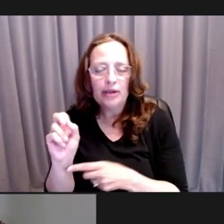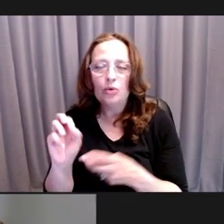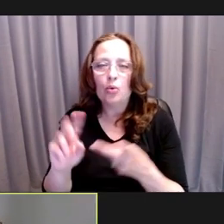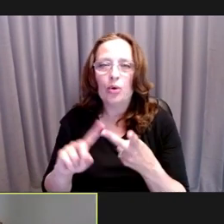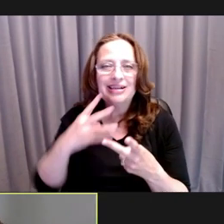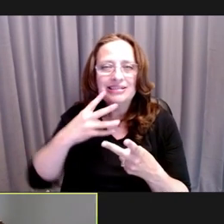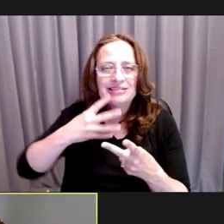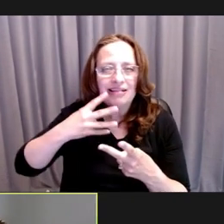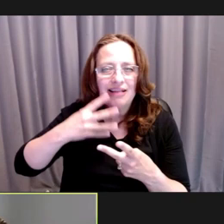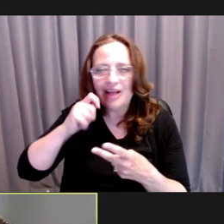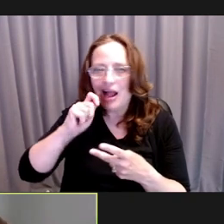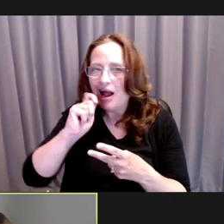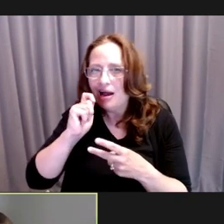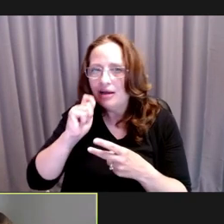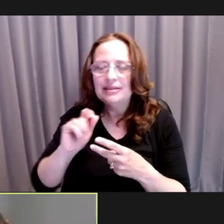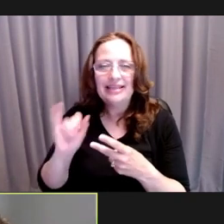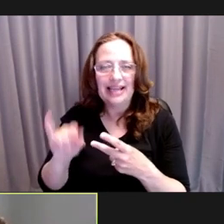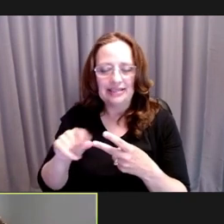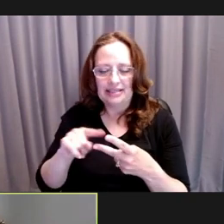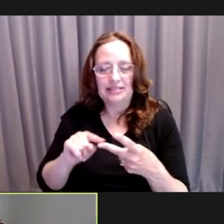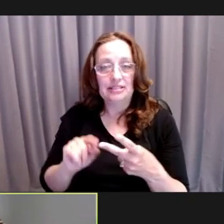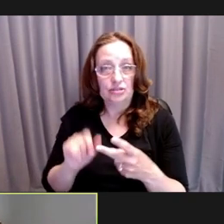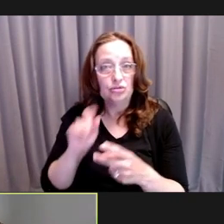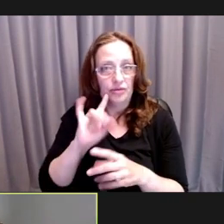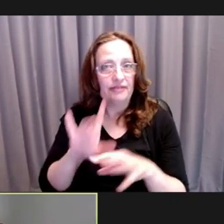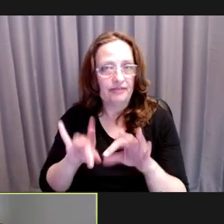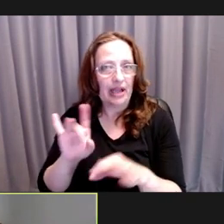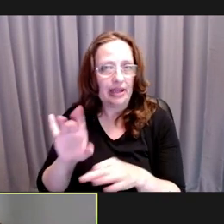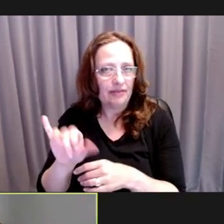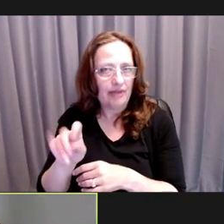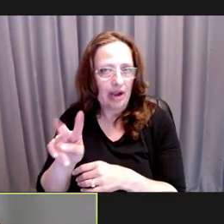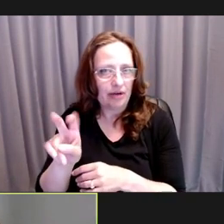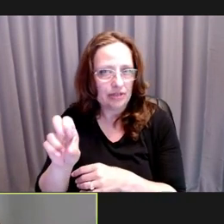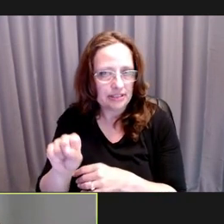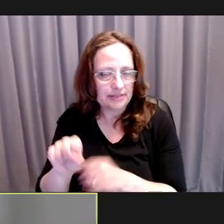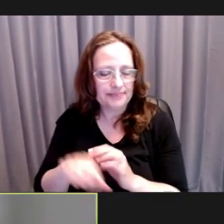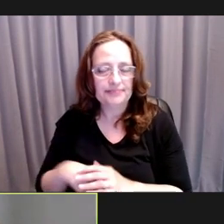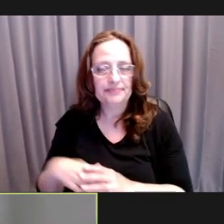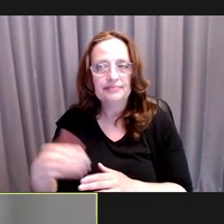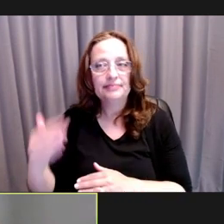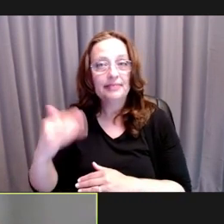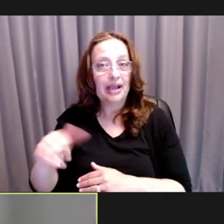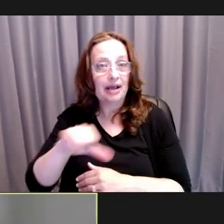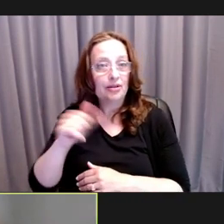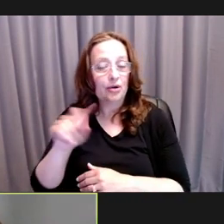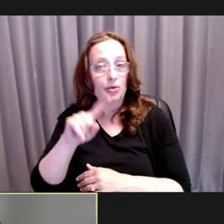One other question is: Is genetic testing always something that's